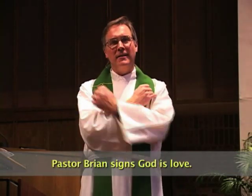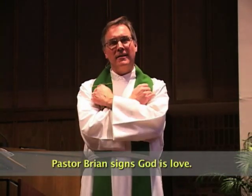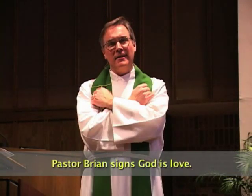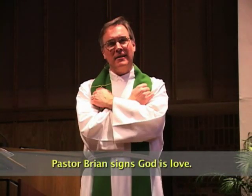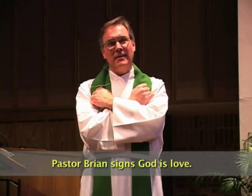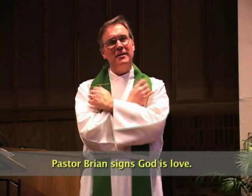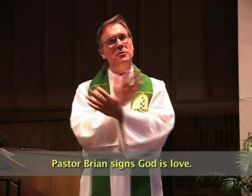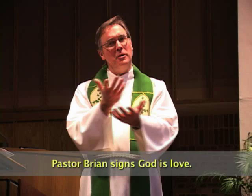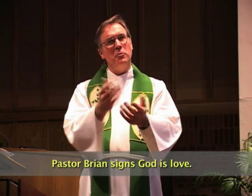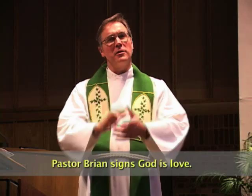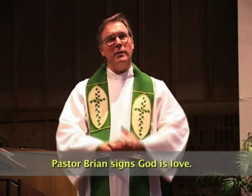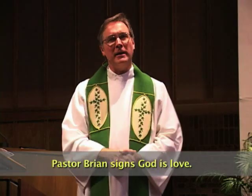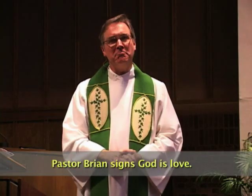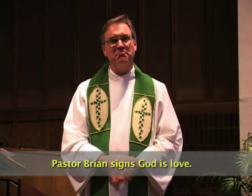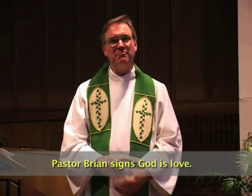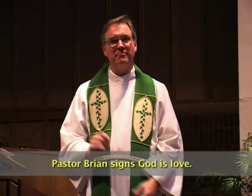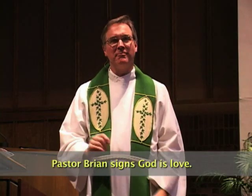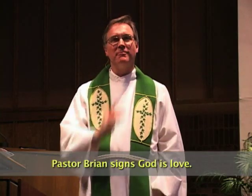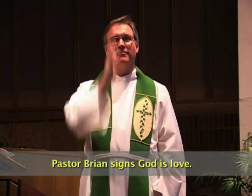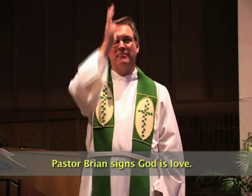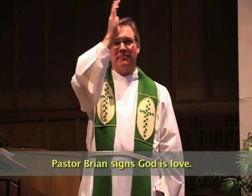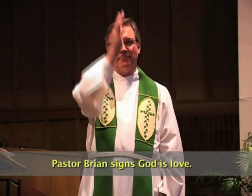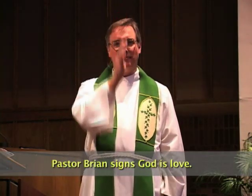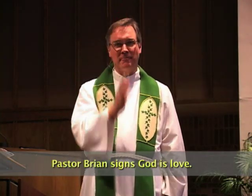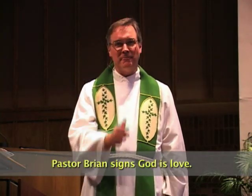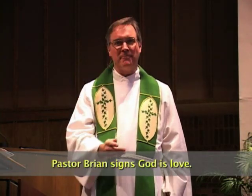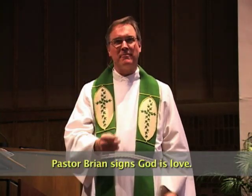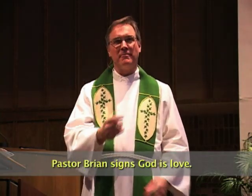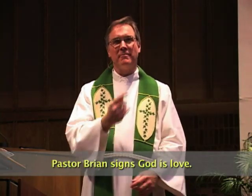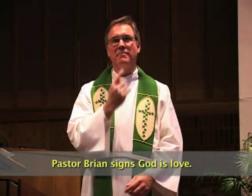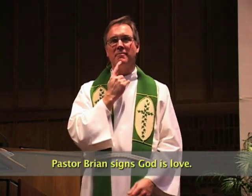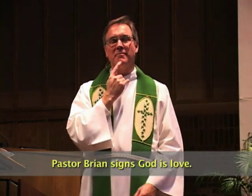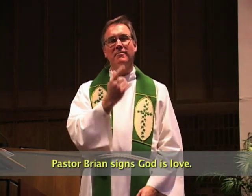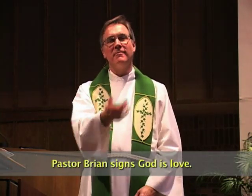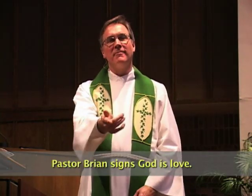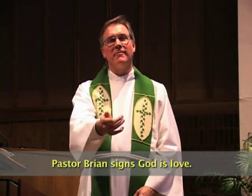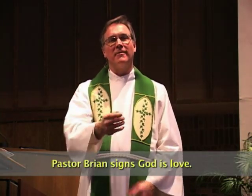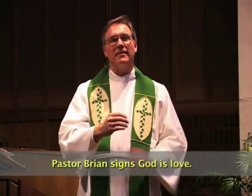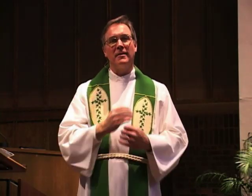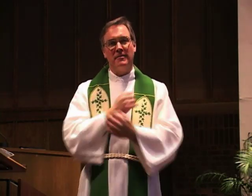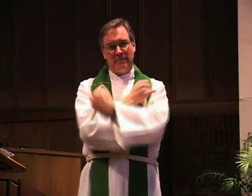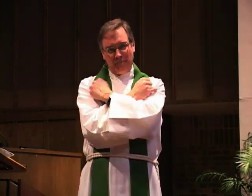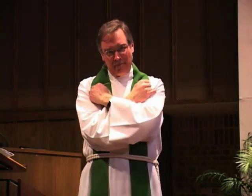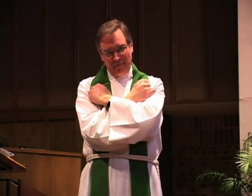out again and crosses his arms, bringing them to his chest]. Do it with me [He signs again]. Thank you. [Caption: Brian signs God is love] [Fade out as Joyful, Joyful, We Adore Thee